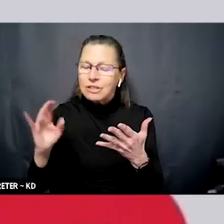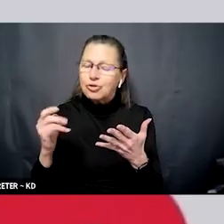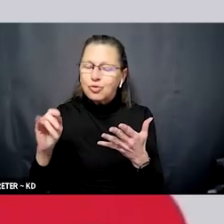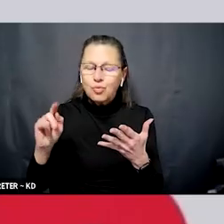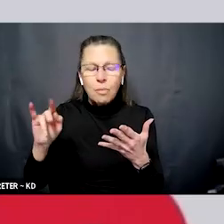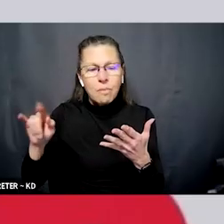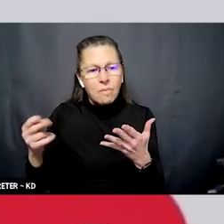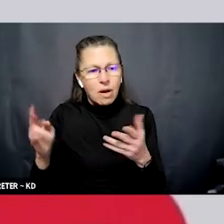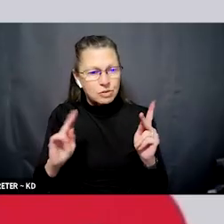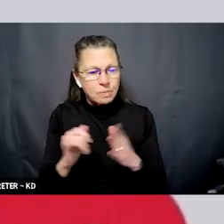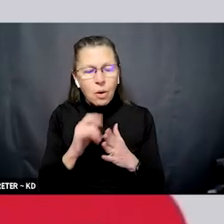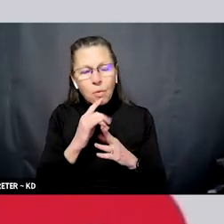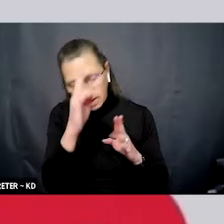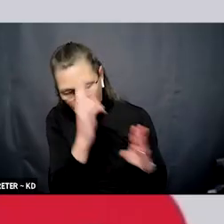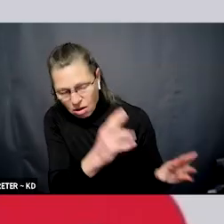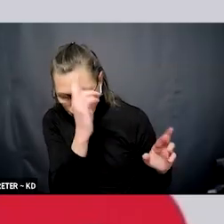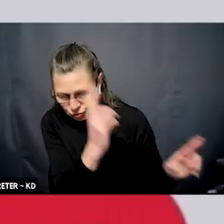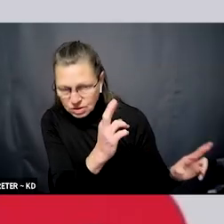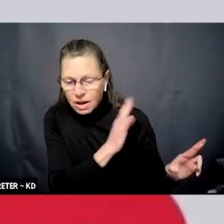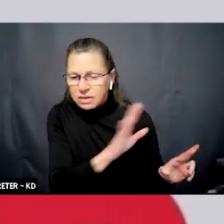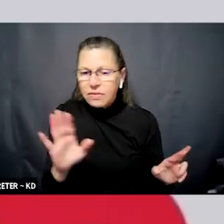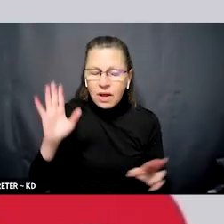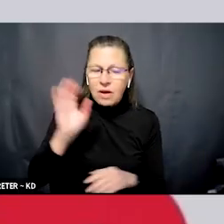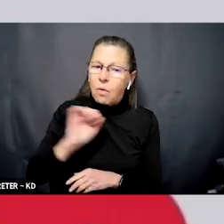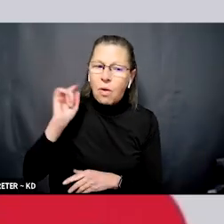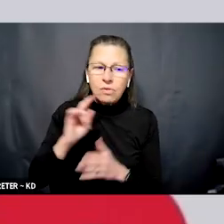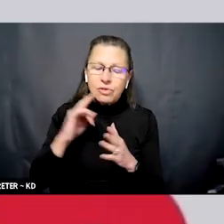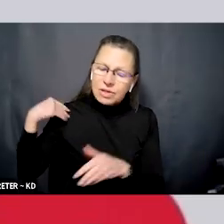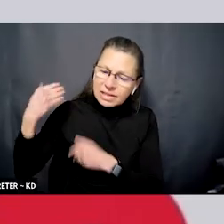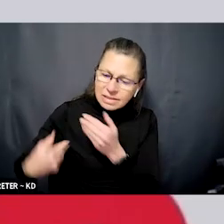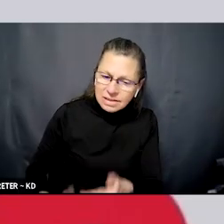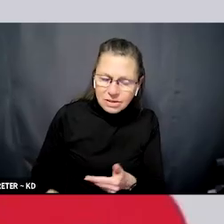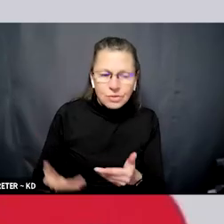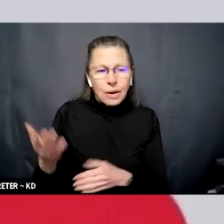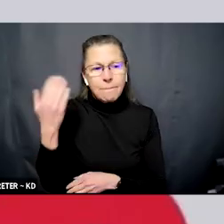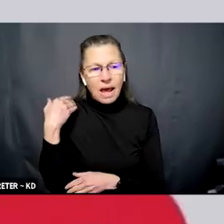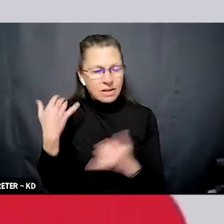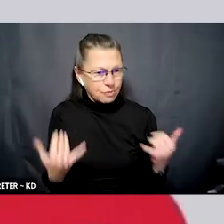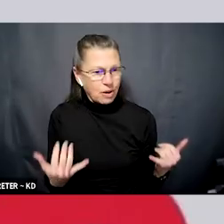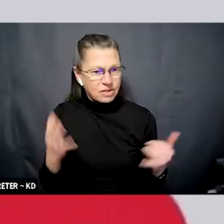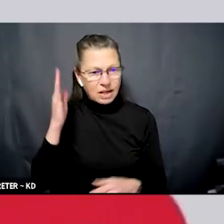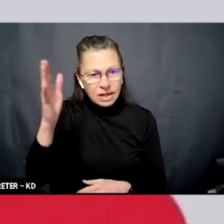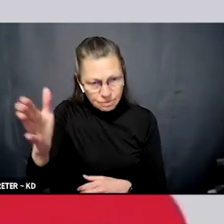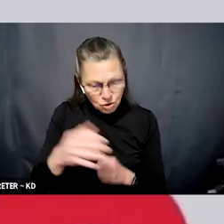to their elders and descendants — past, present, and emerging — as they continue their stewardship